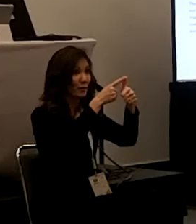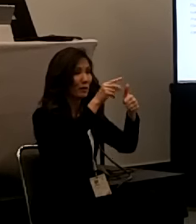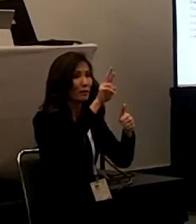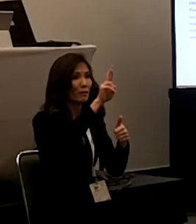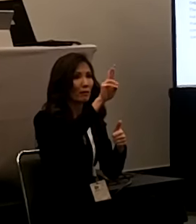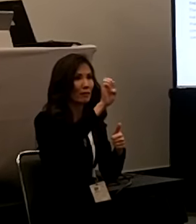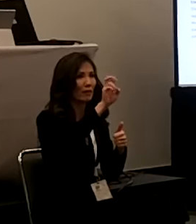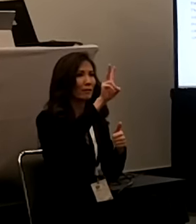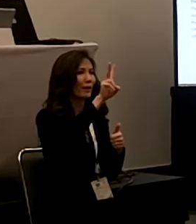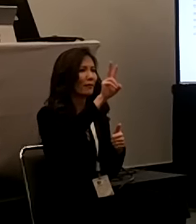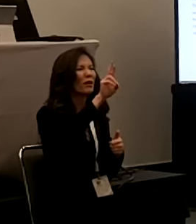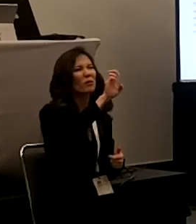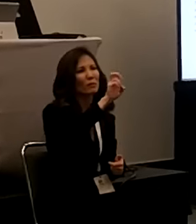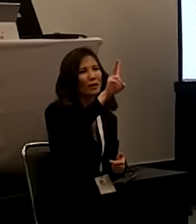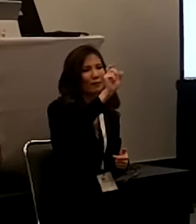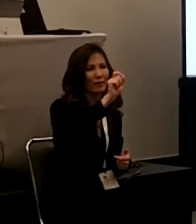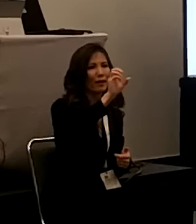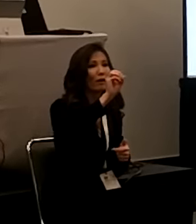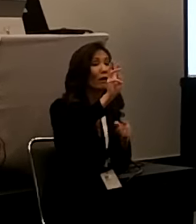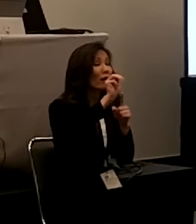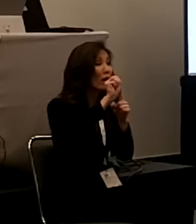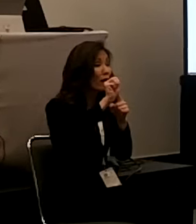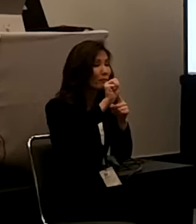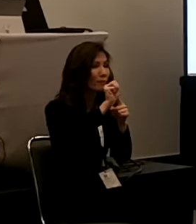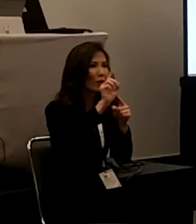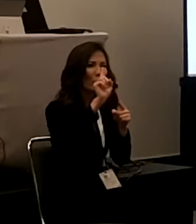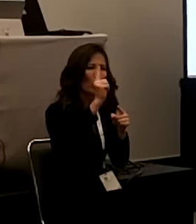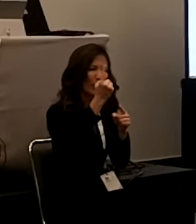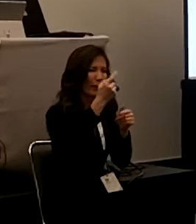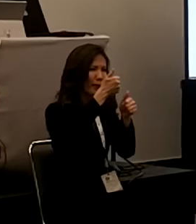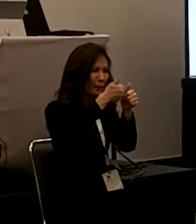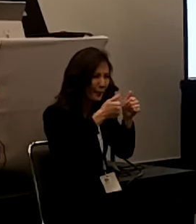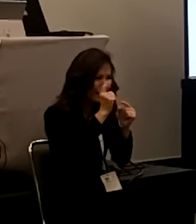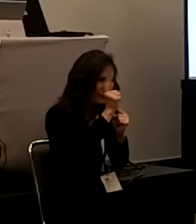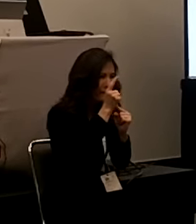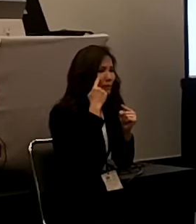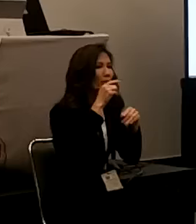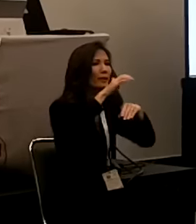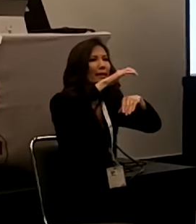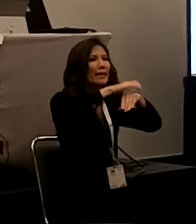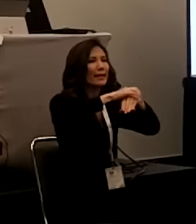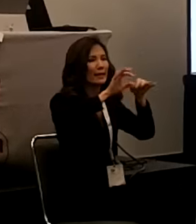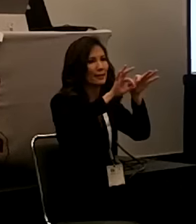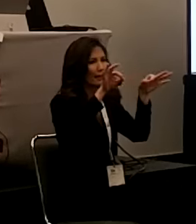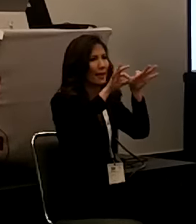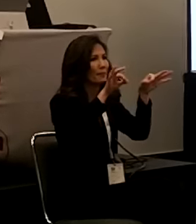and it costs $1 a minute for English captions. If you're doing a five-minute, five and a half-minute video,